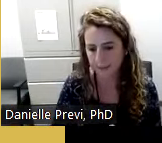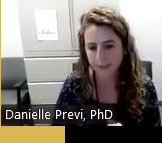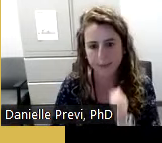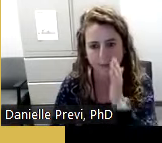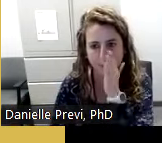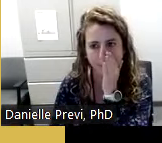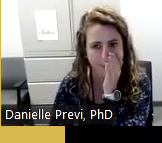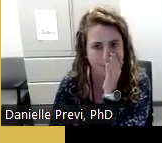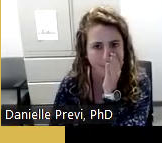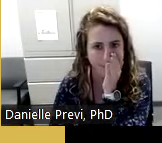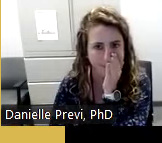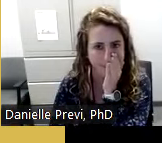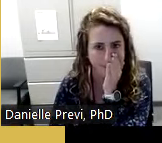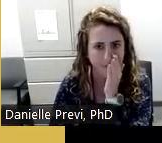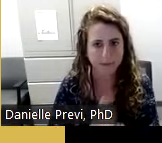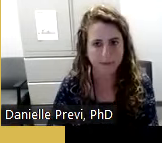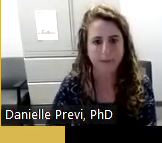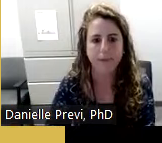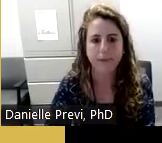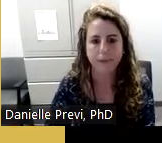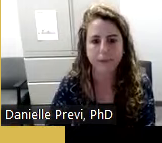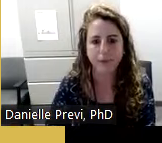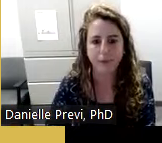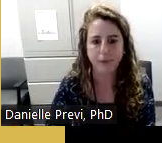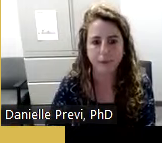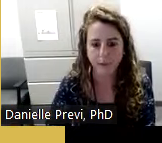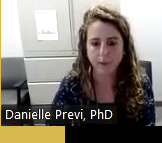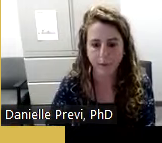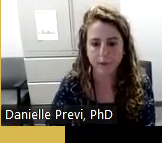you're interacting with deaf and hard of hearing individuals, particularly infants.